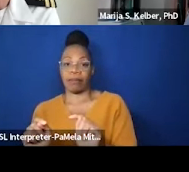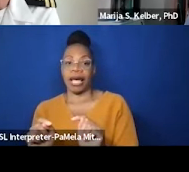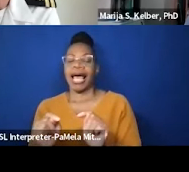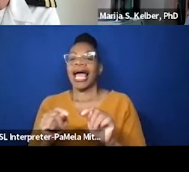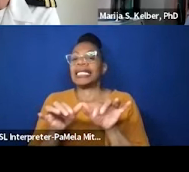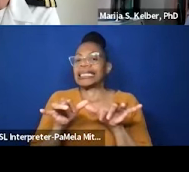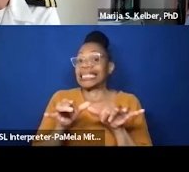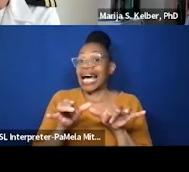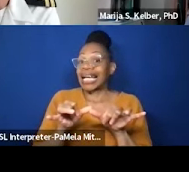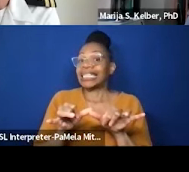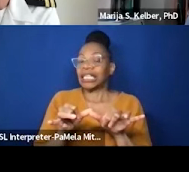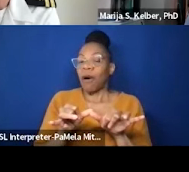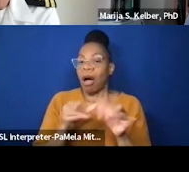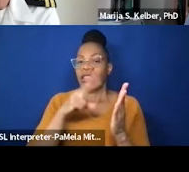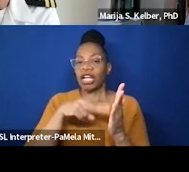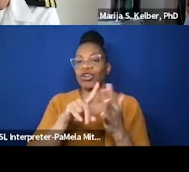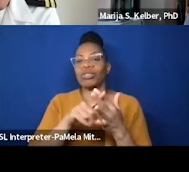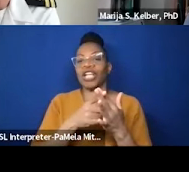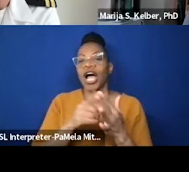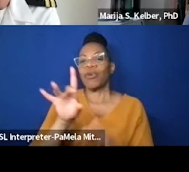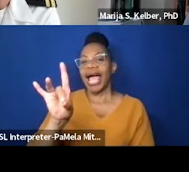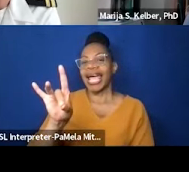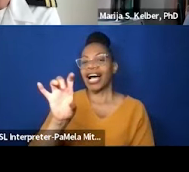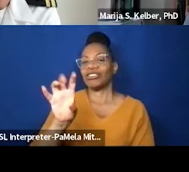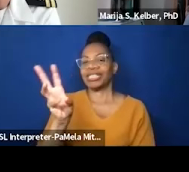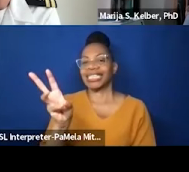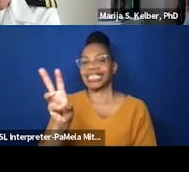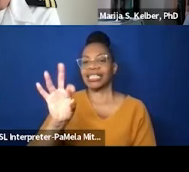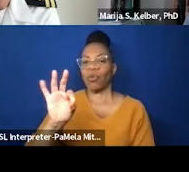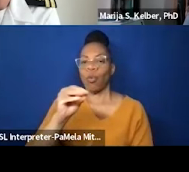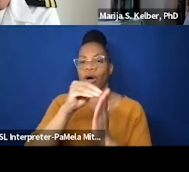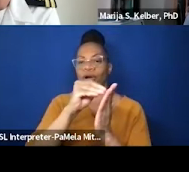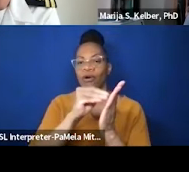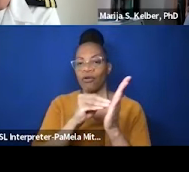We started with 861 records that we reviewed